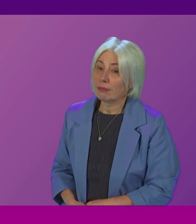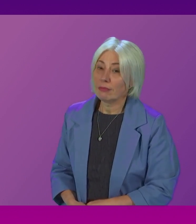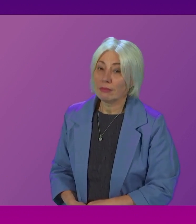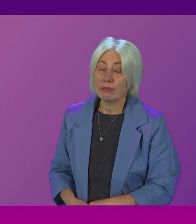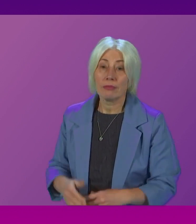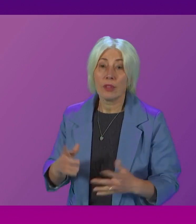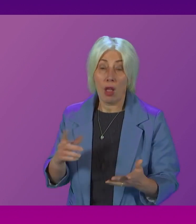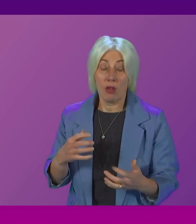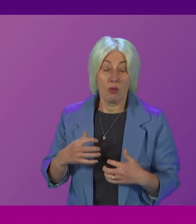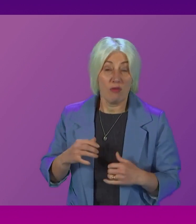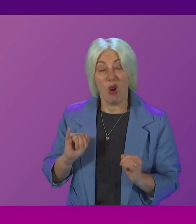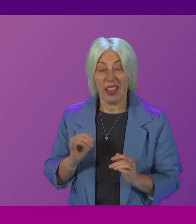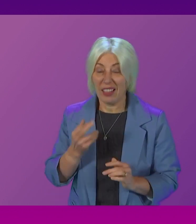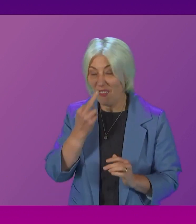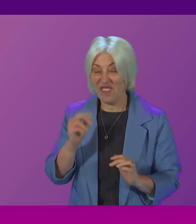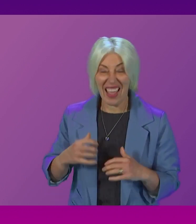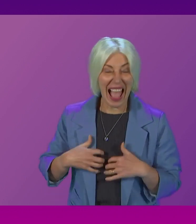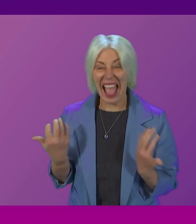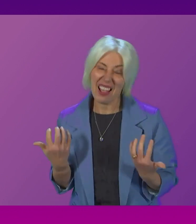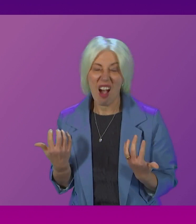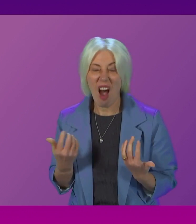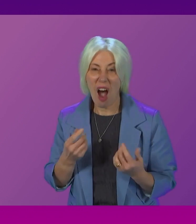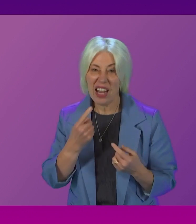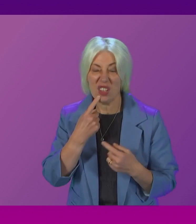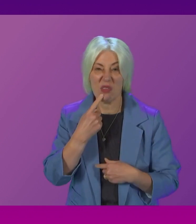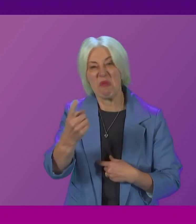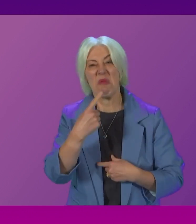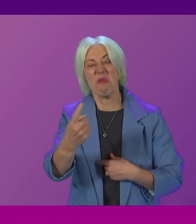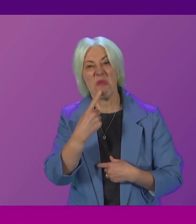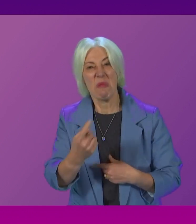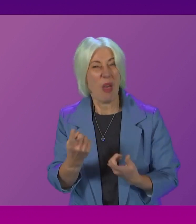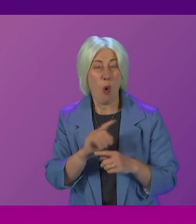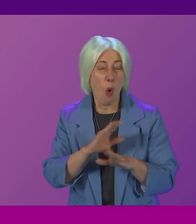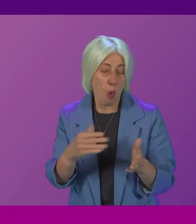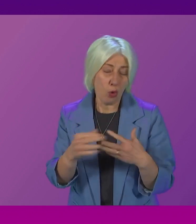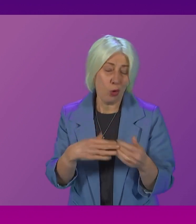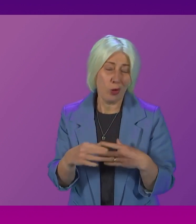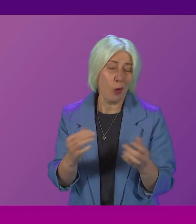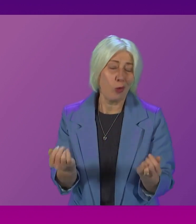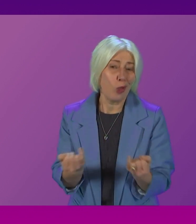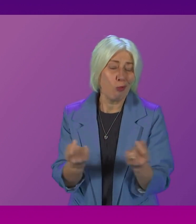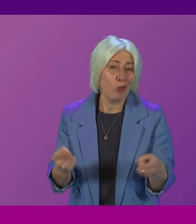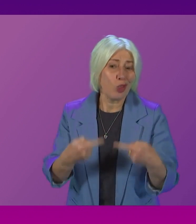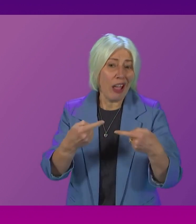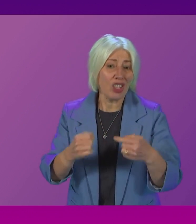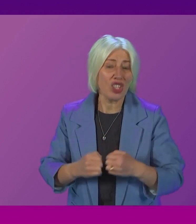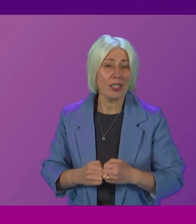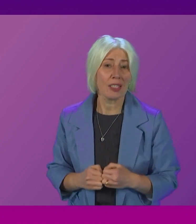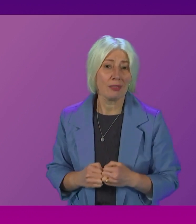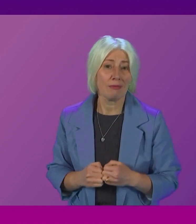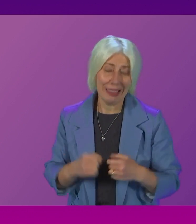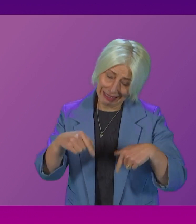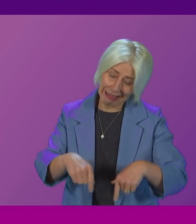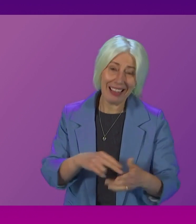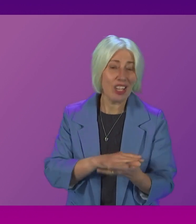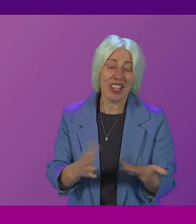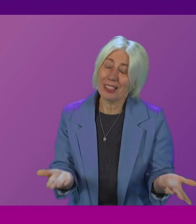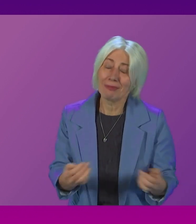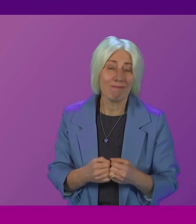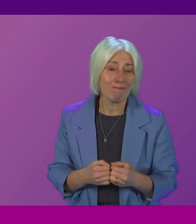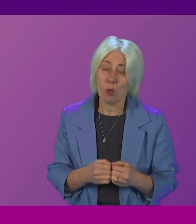Soundbites and faux anger will not address the challenges in the health service. Patients and